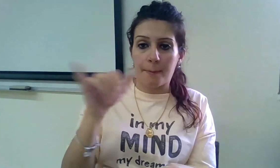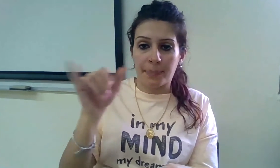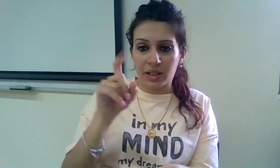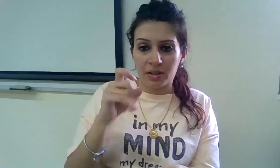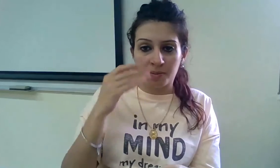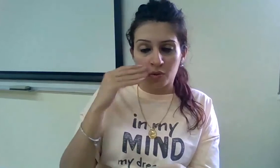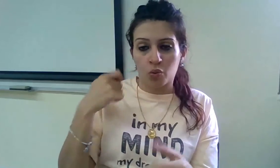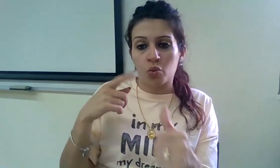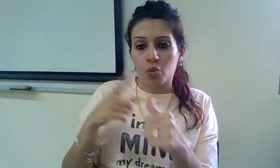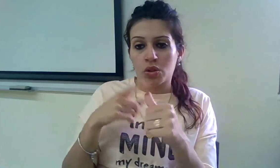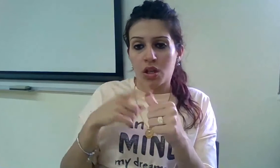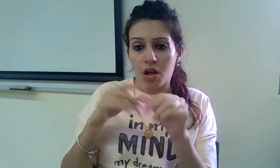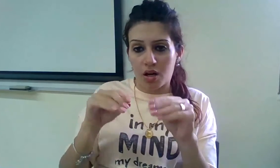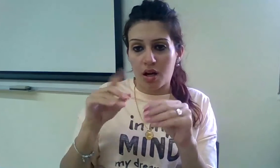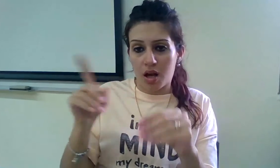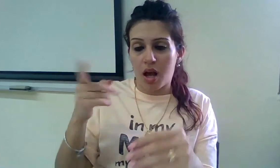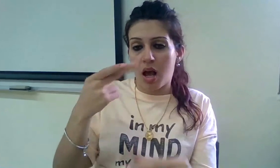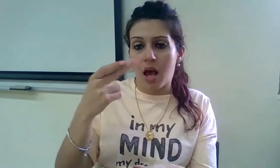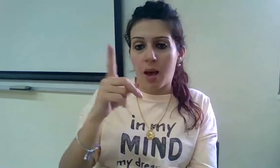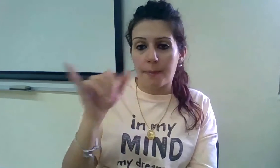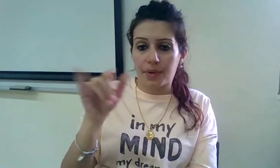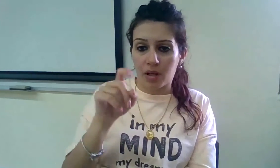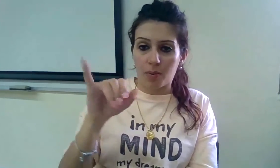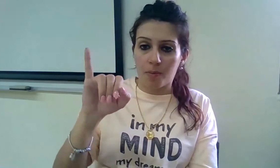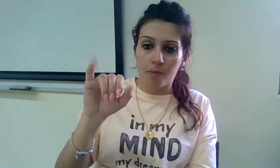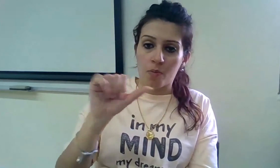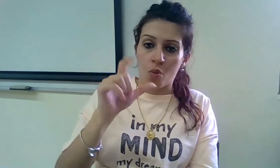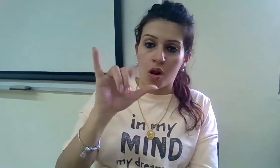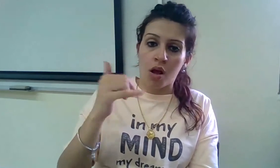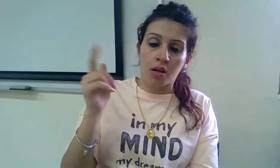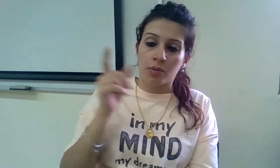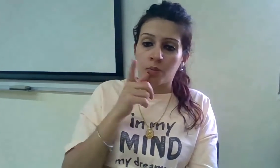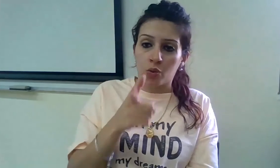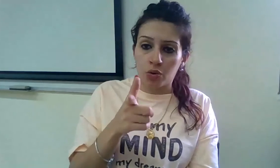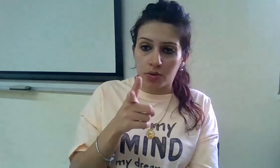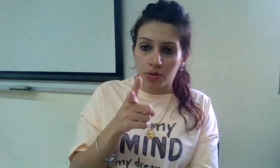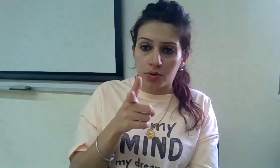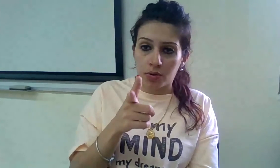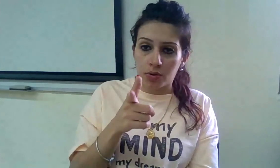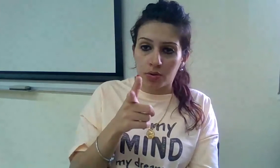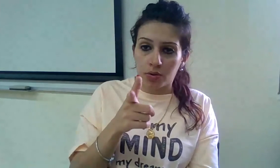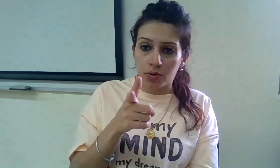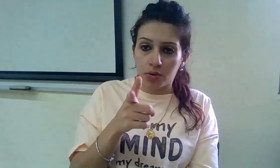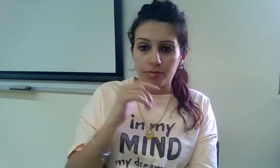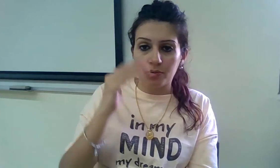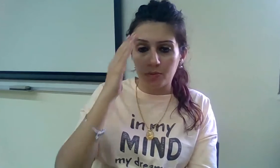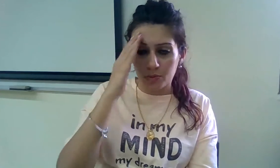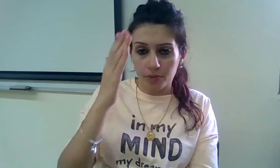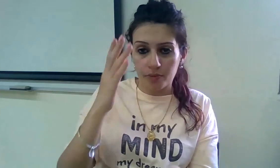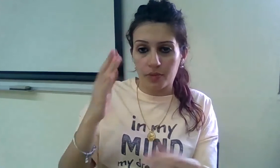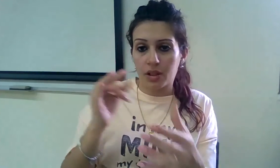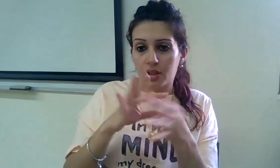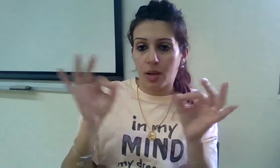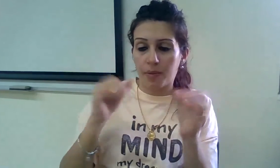you need to make the parents believe in the new system. And as a professional, you have to be assertive and you have